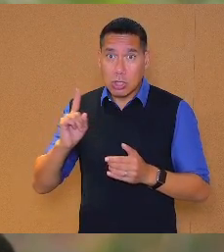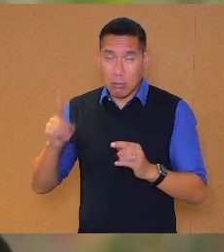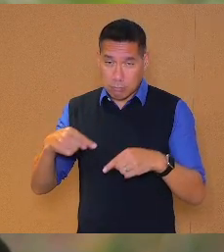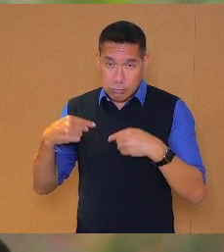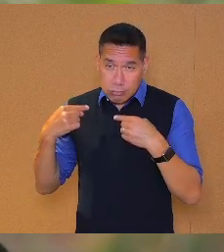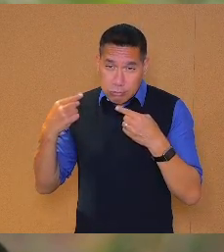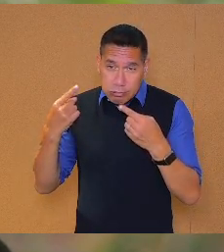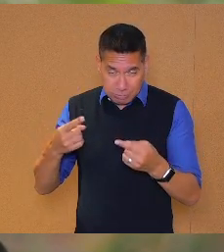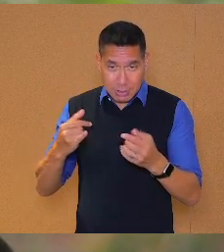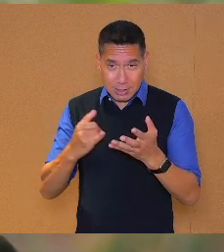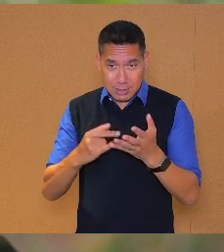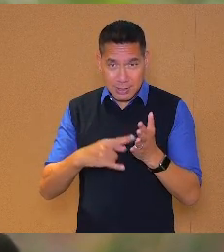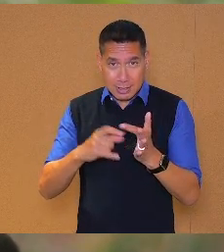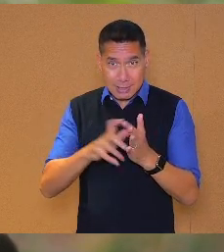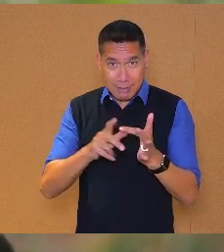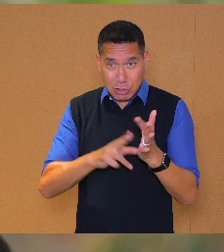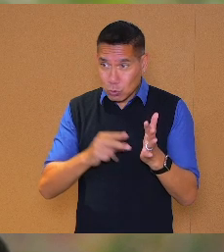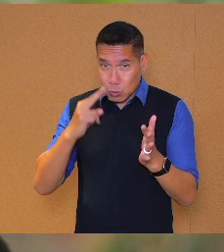passing, Stephen saw much change, and many successful